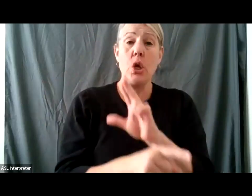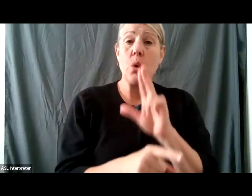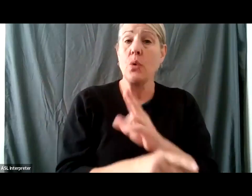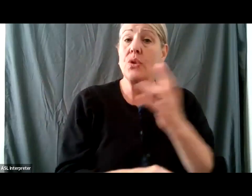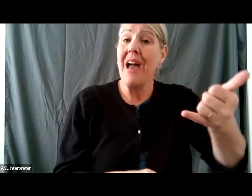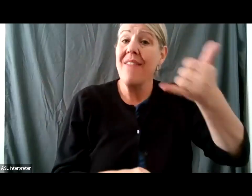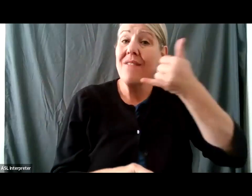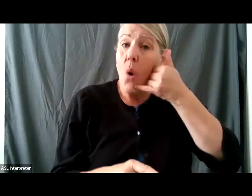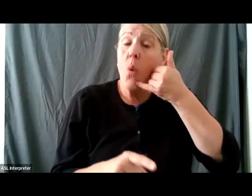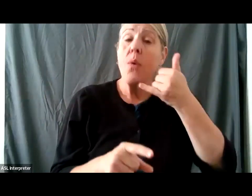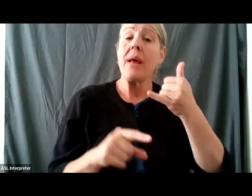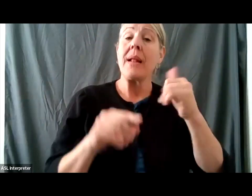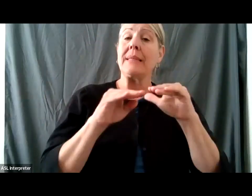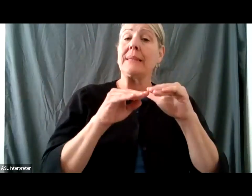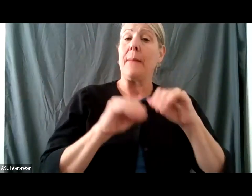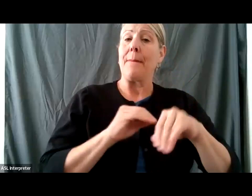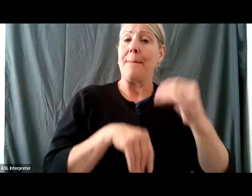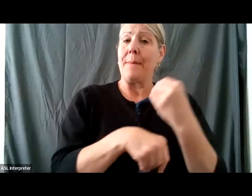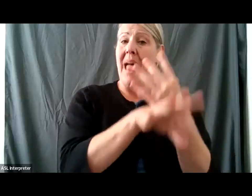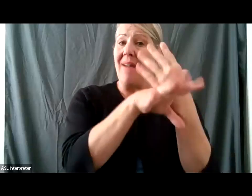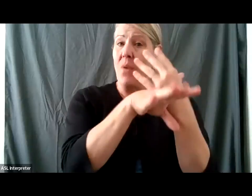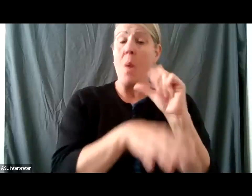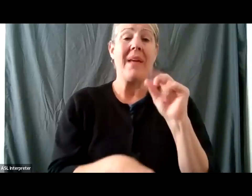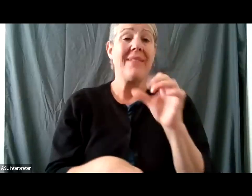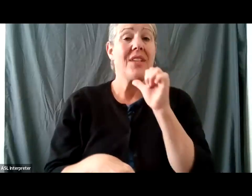interpreter or does not allow for captioning.